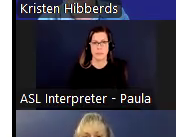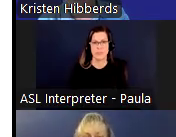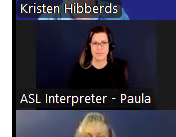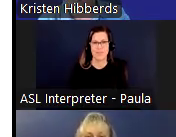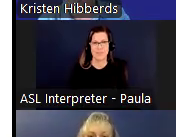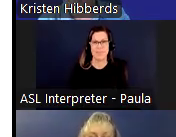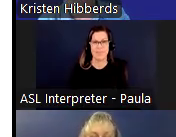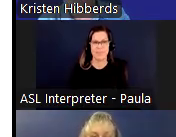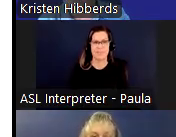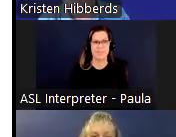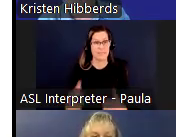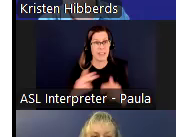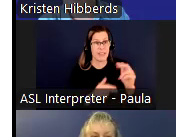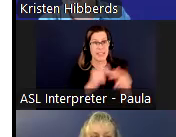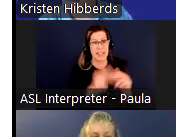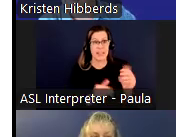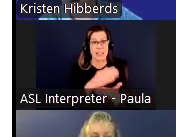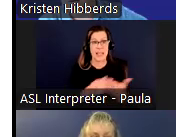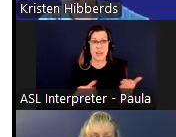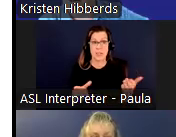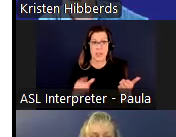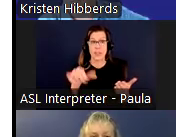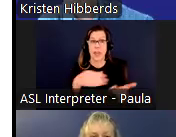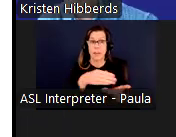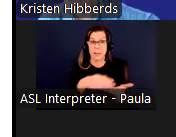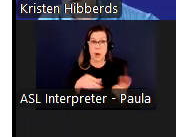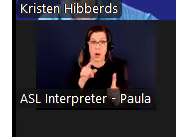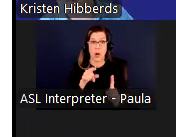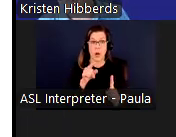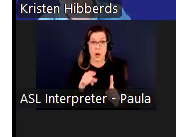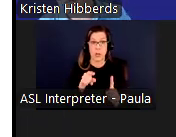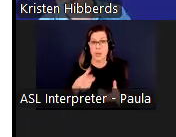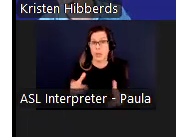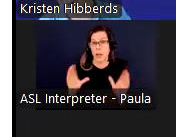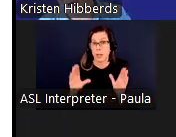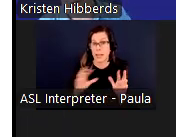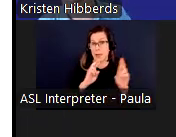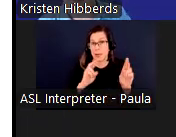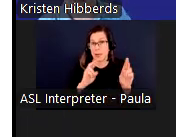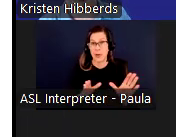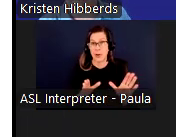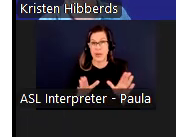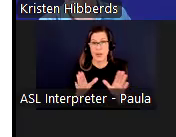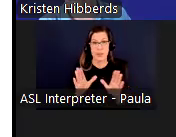we're just removing that part about allowing A reporter to go out with the